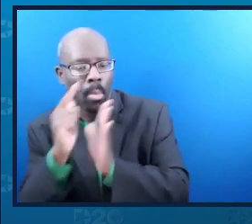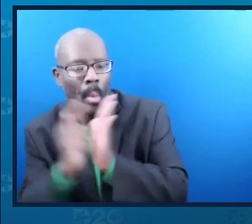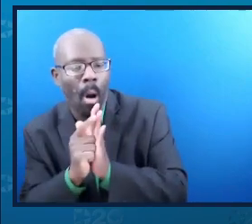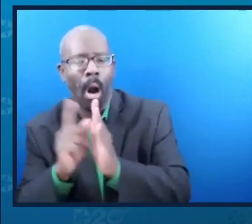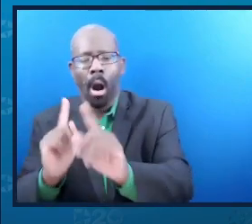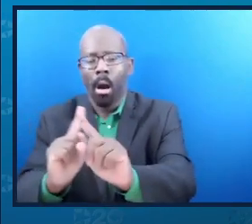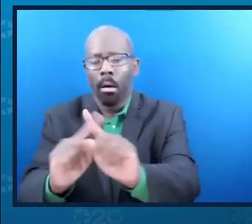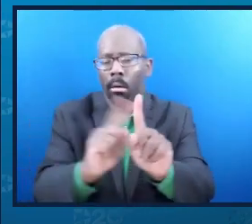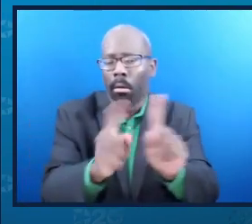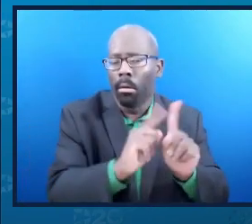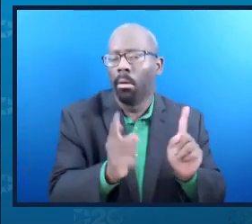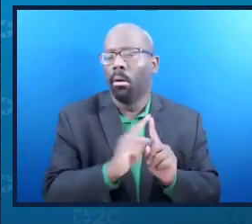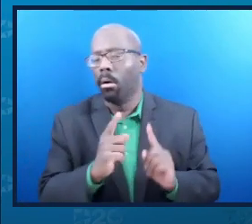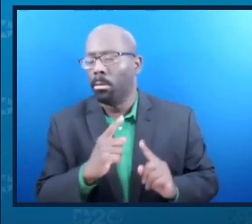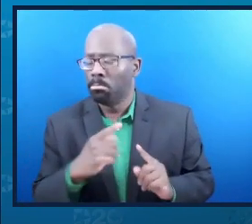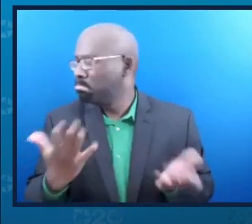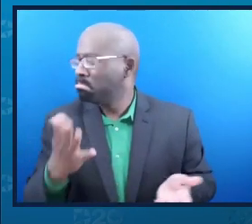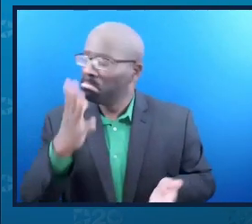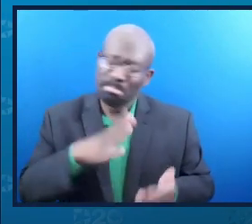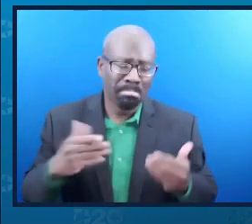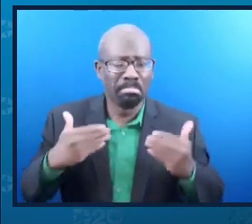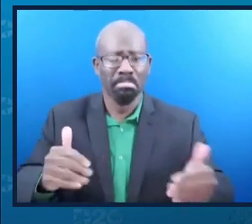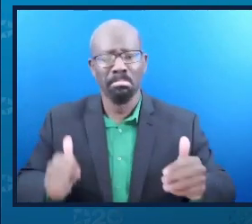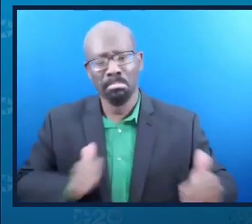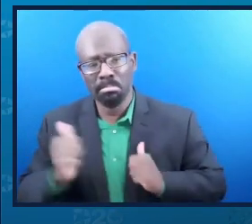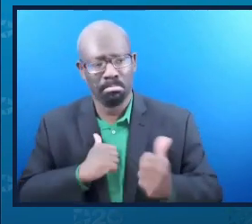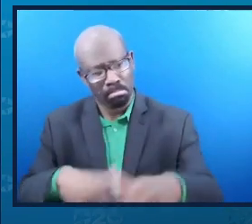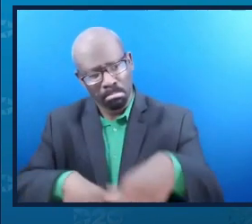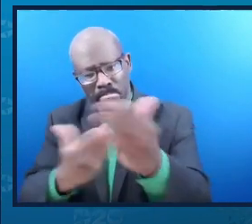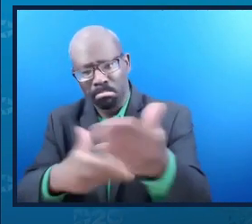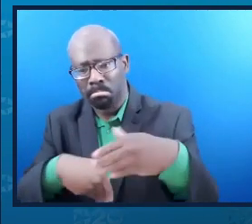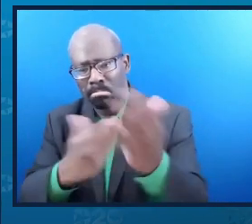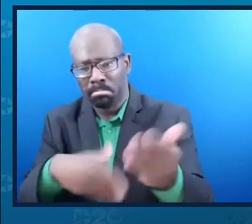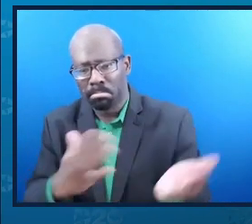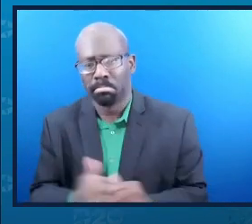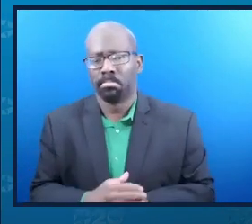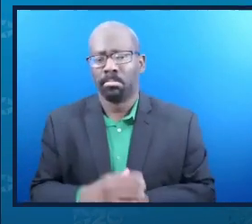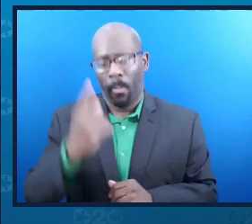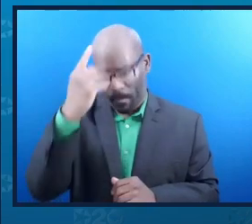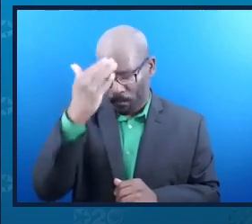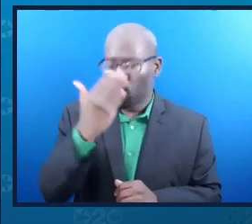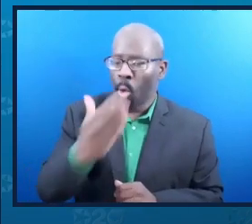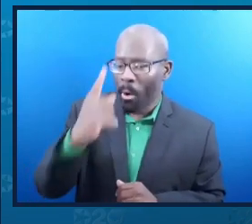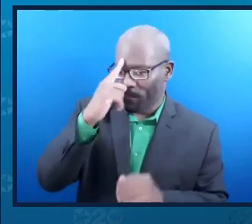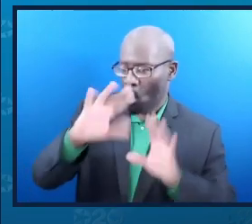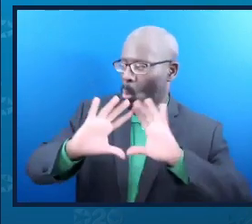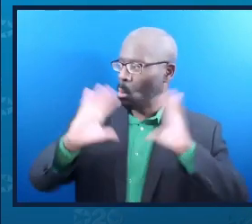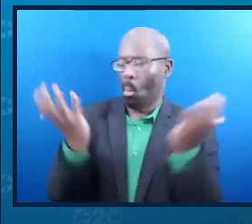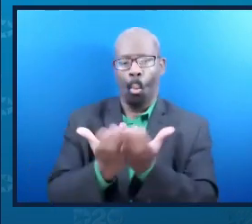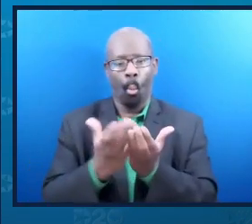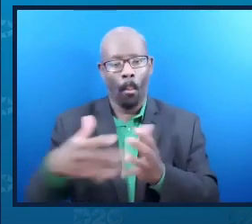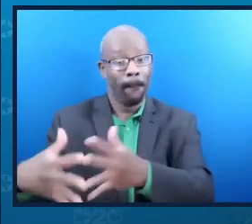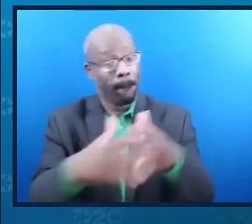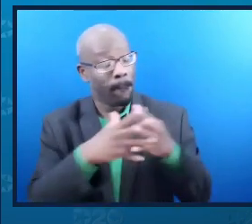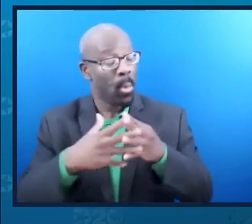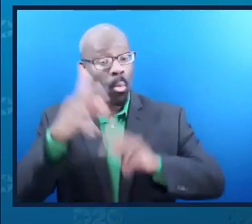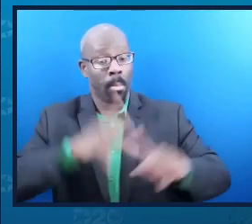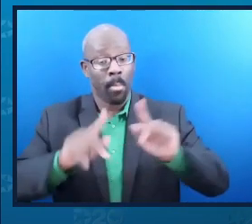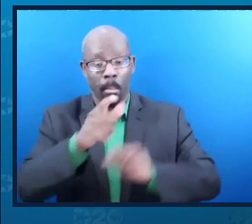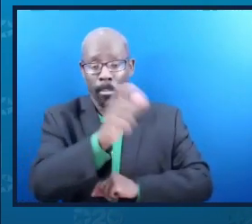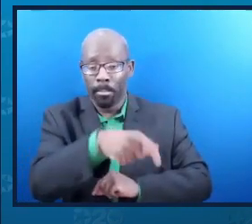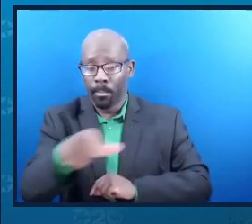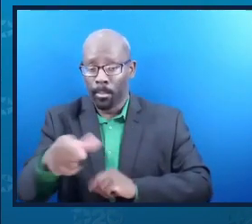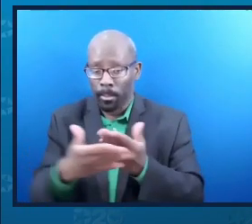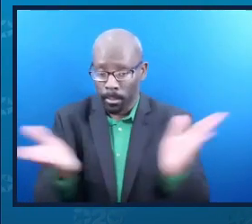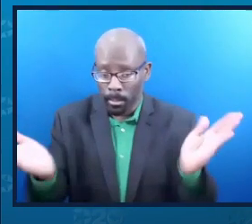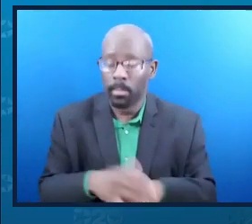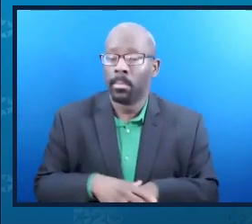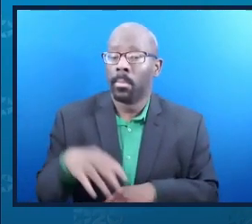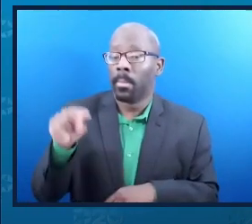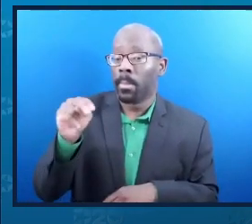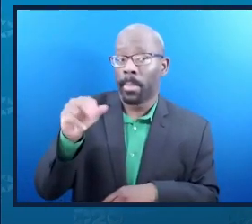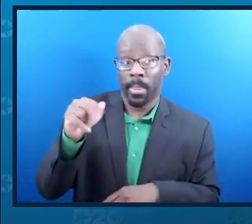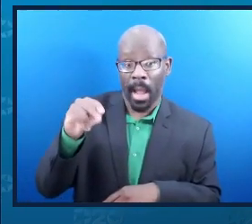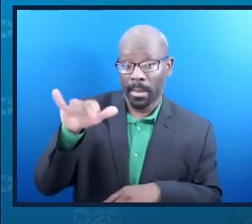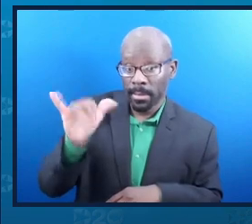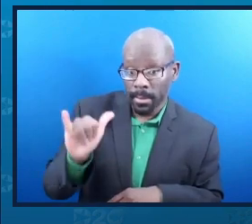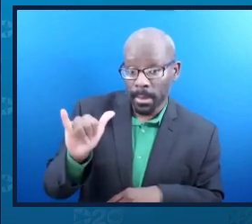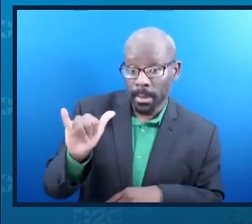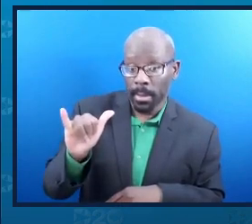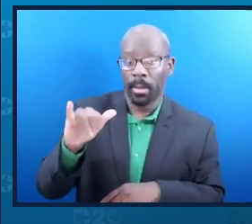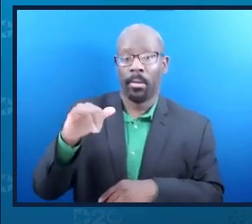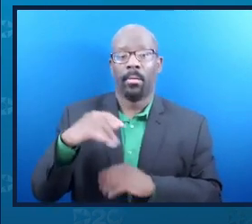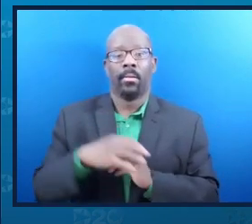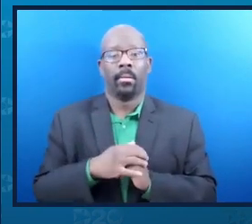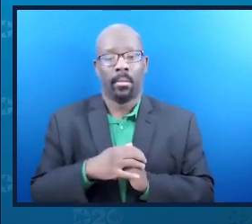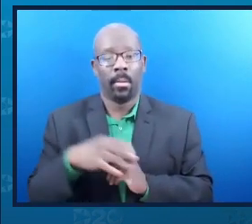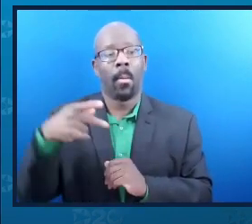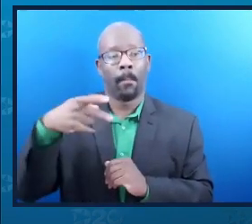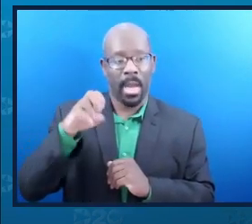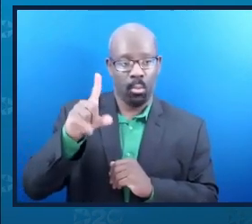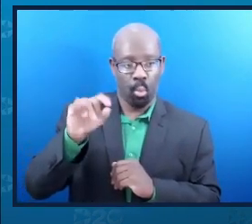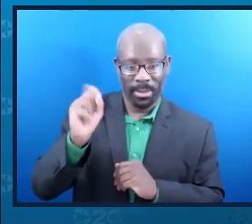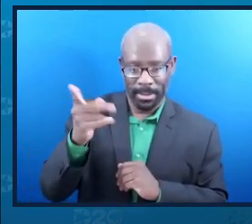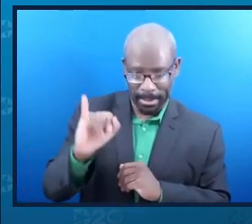THAT IS GOOD FOR EVERY